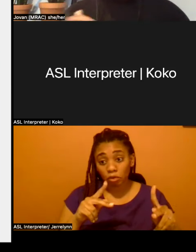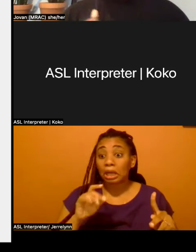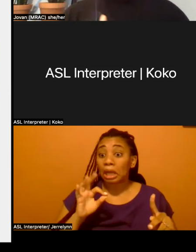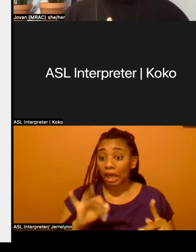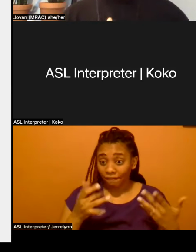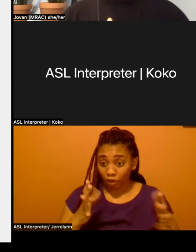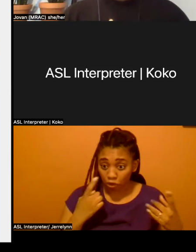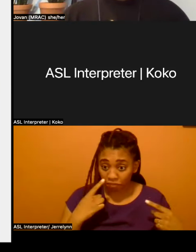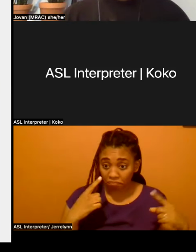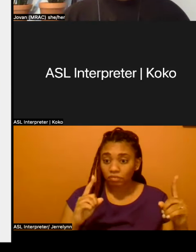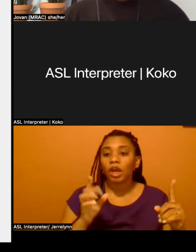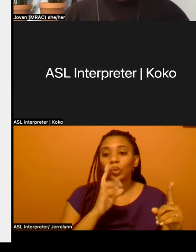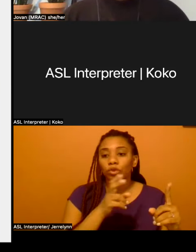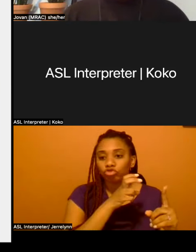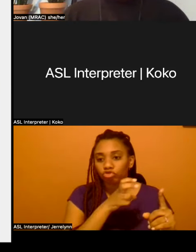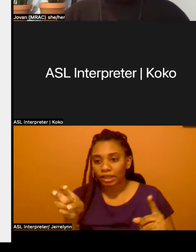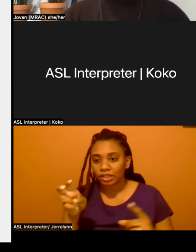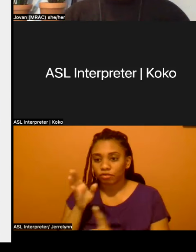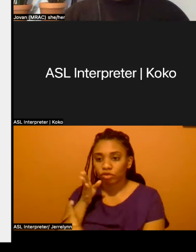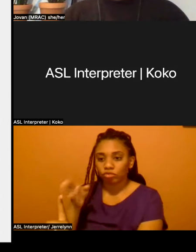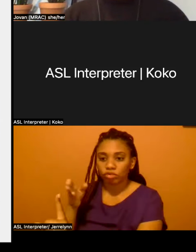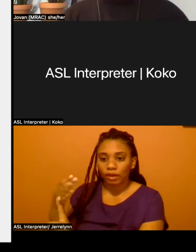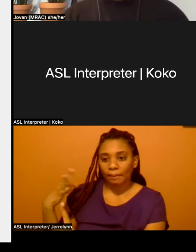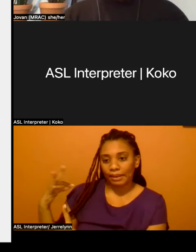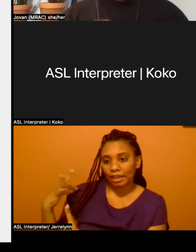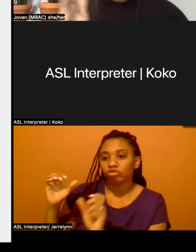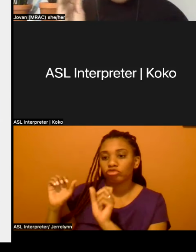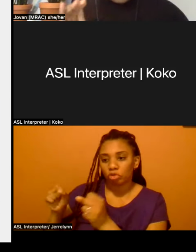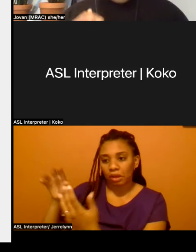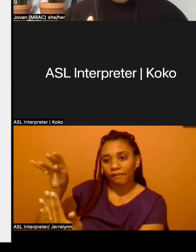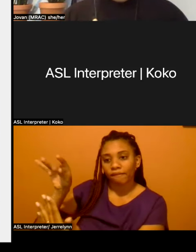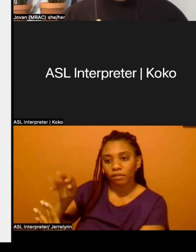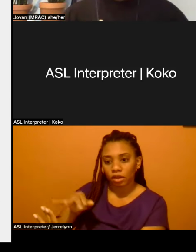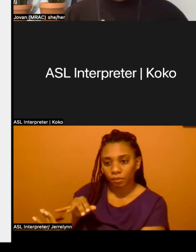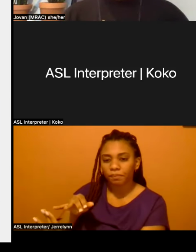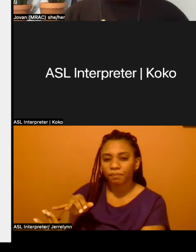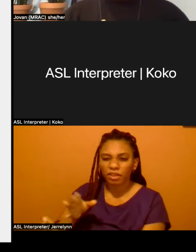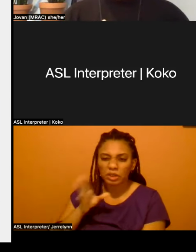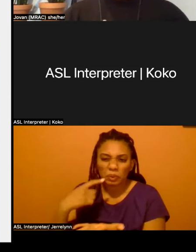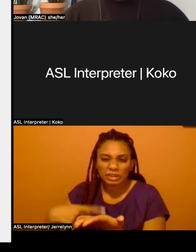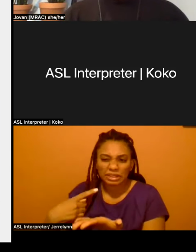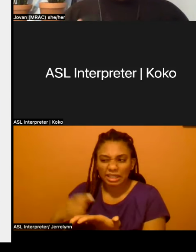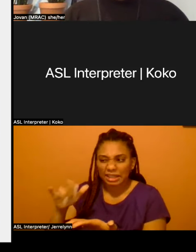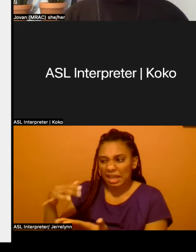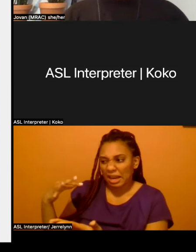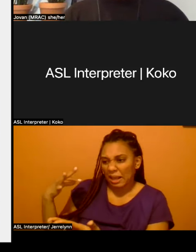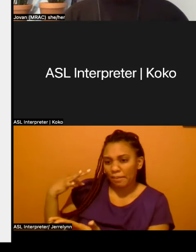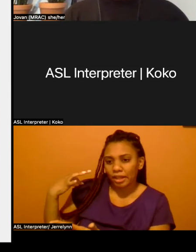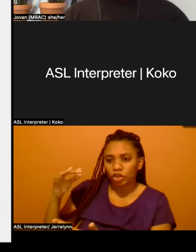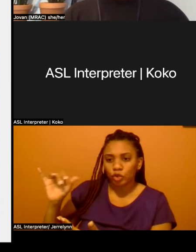you will go right into the application and be able to complete that. And I'll talk about what the application consists of as well in the upcoming slide.